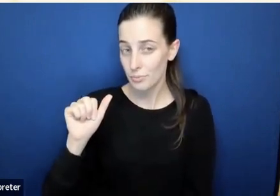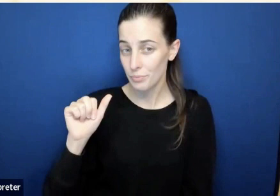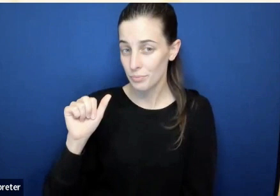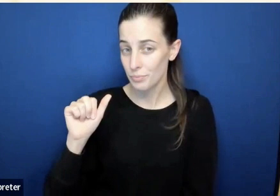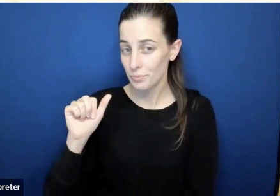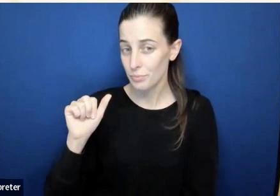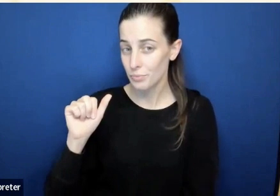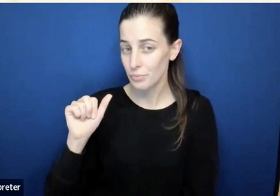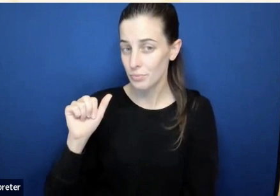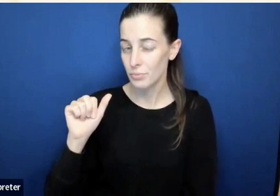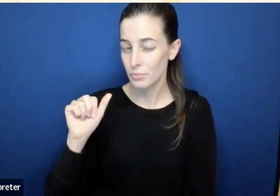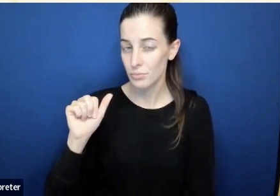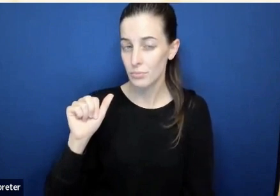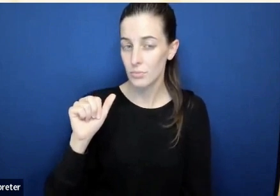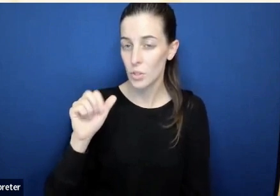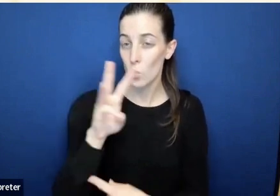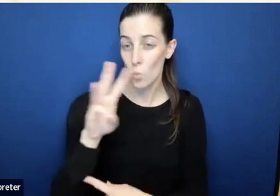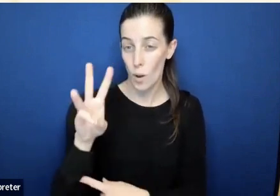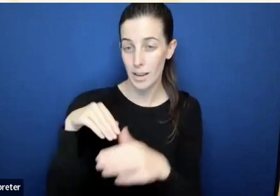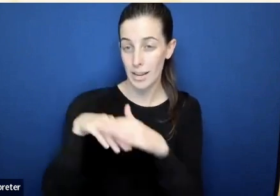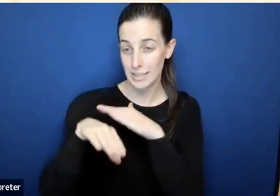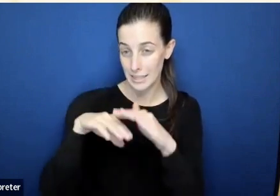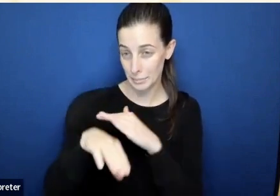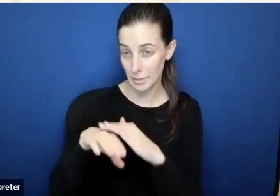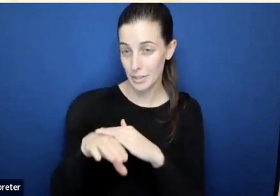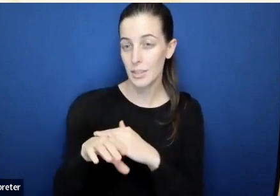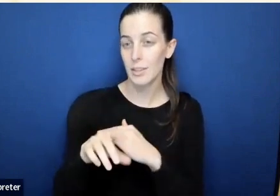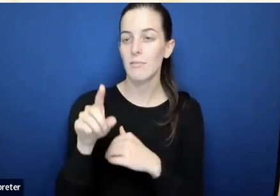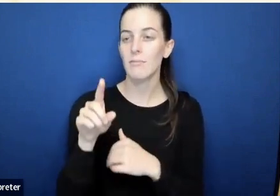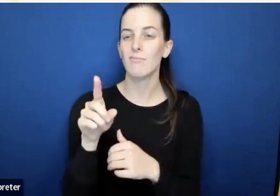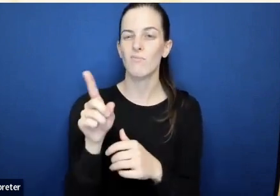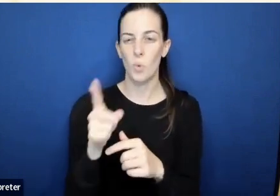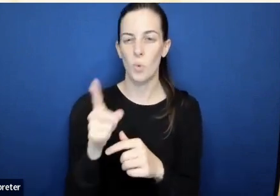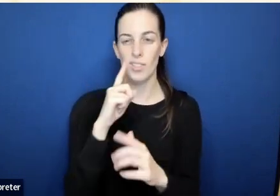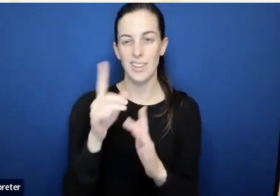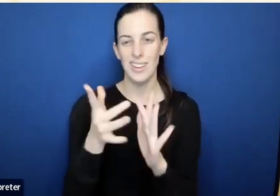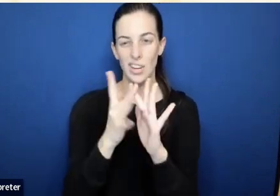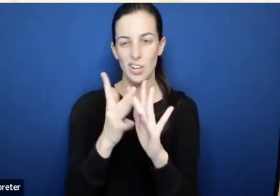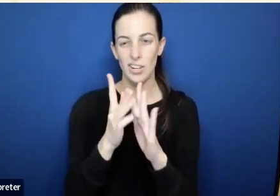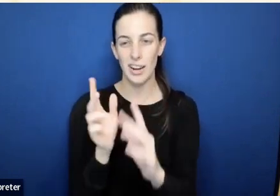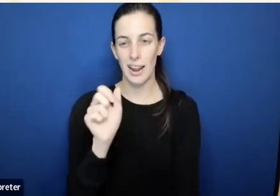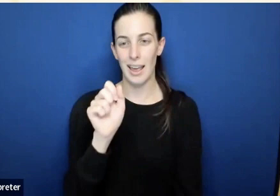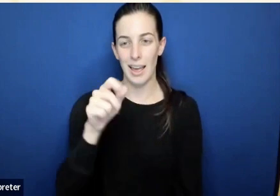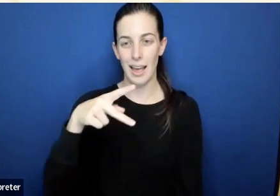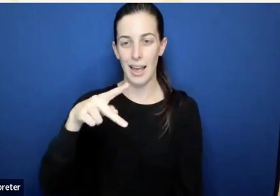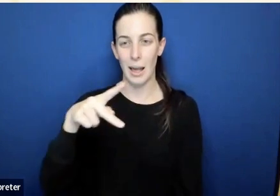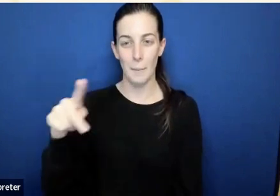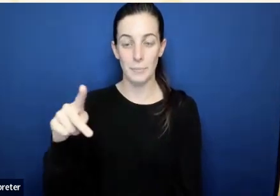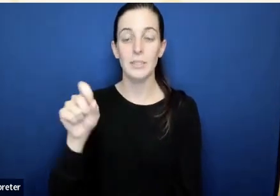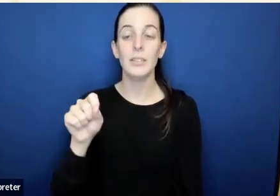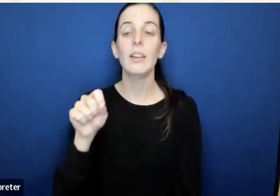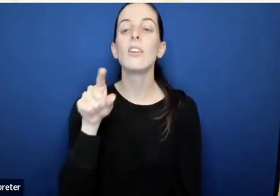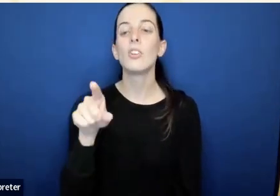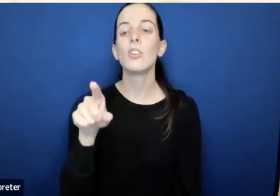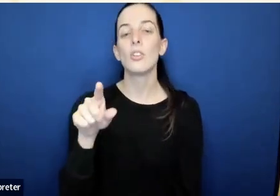Web Accessibility Initiative, Accessible Rich Internet Applications, or WAI-ARIA, or ARIA as we say in short.